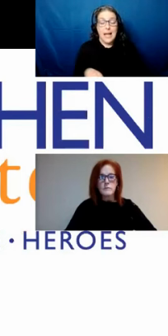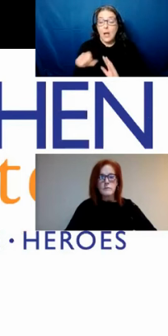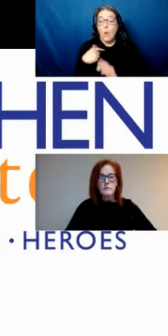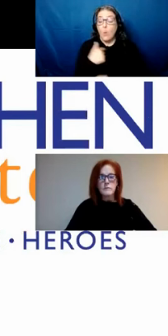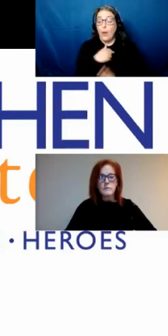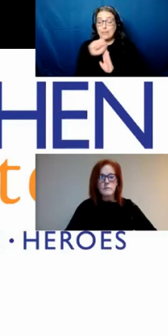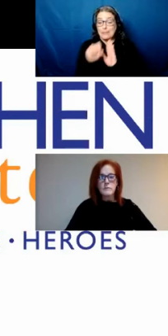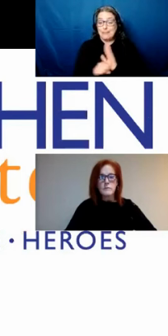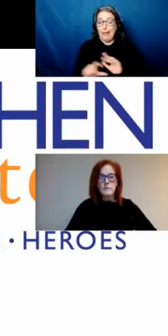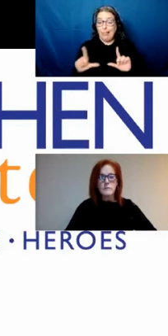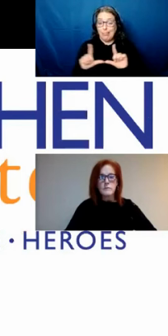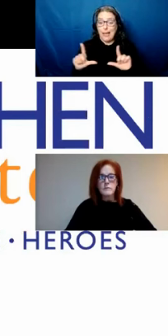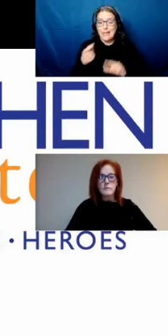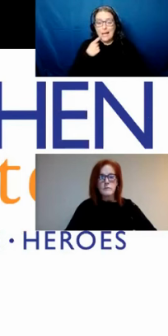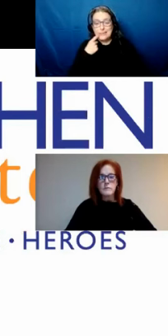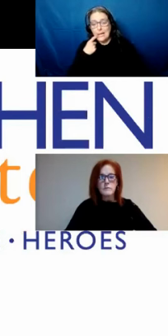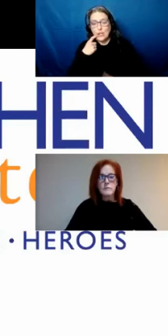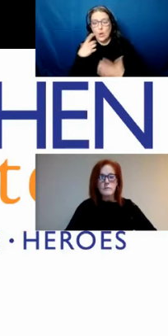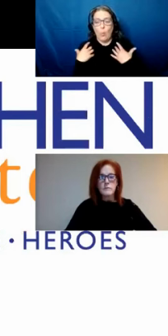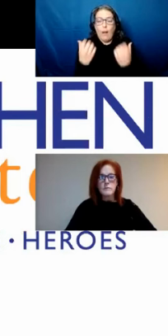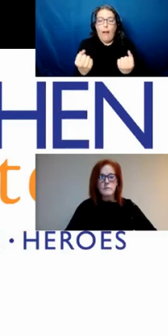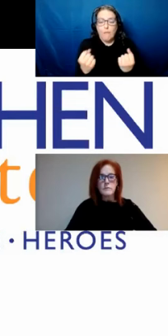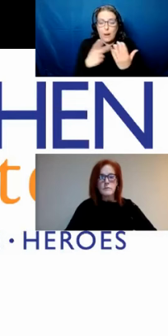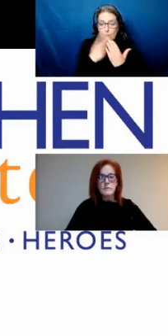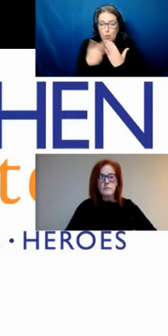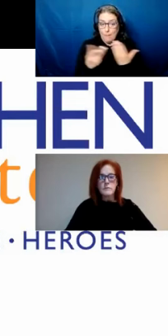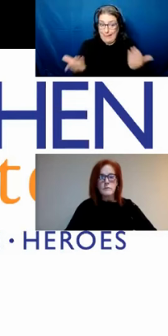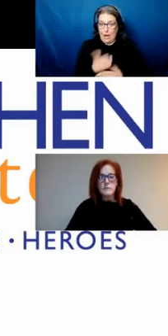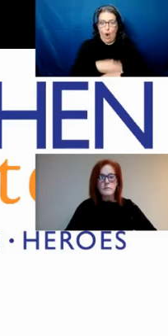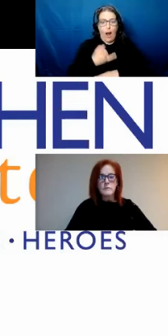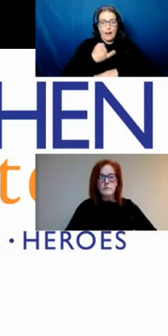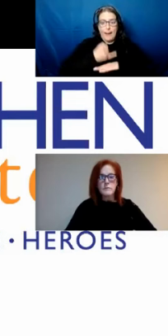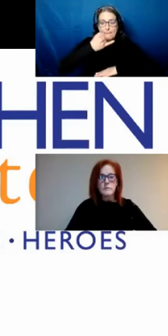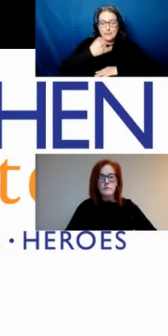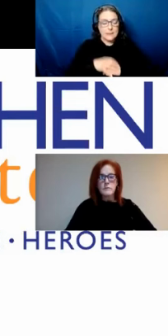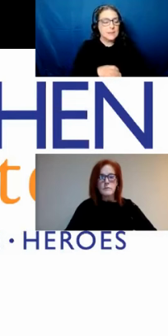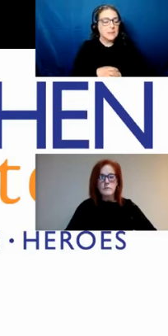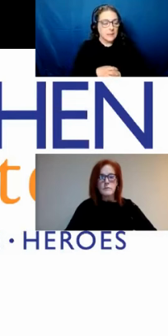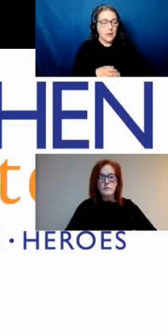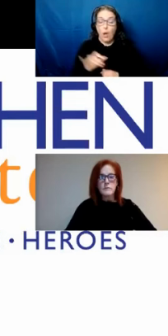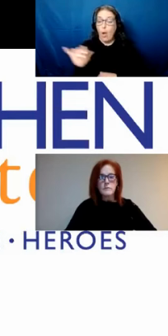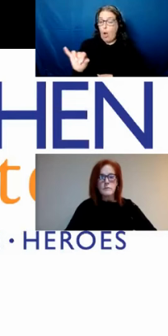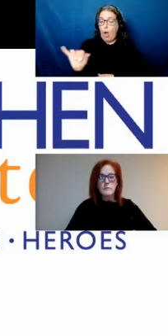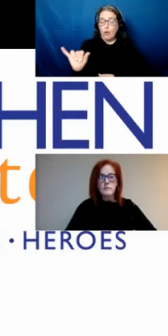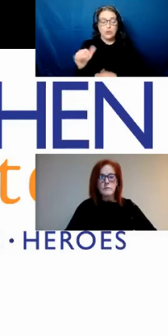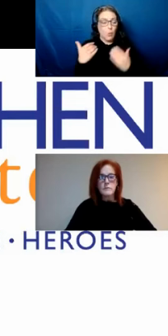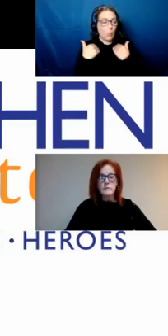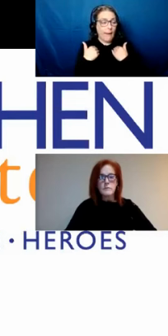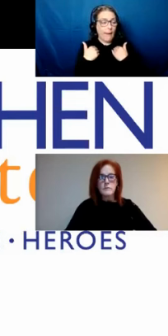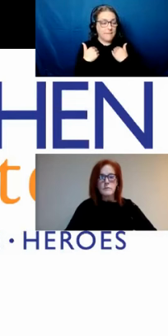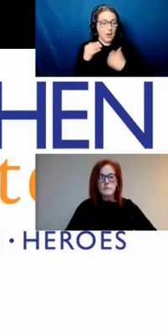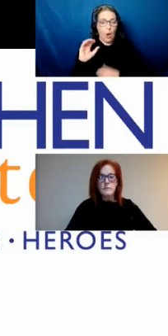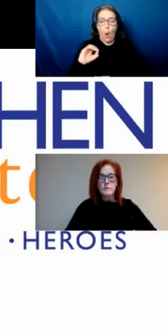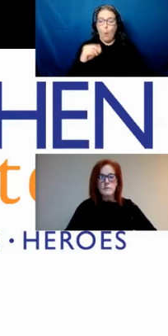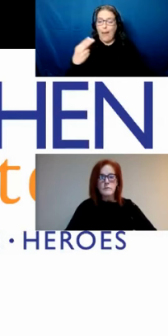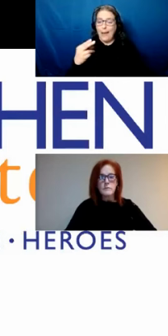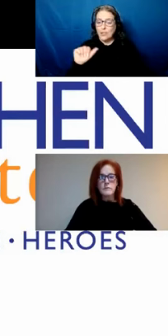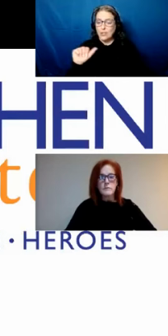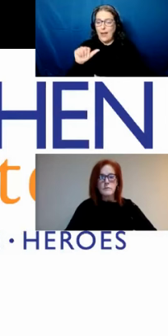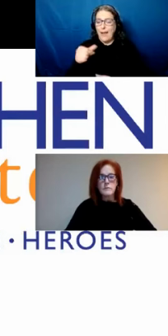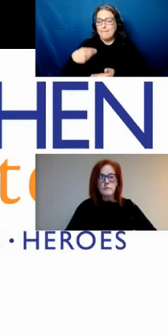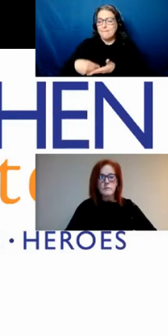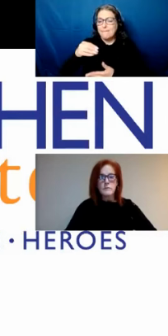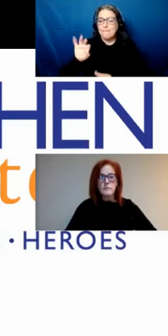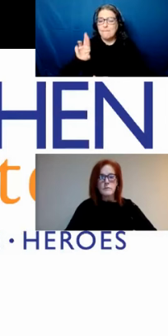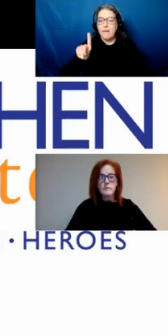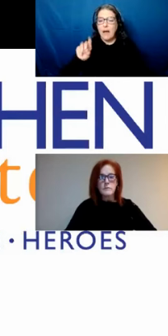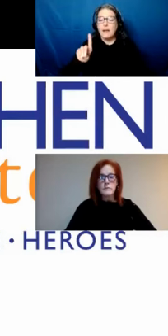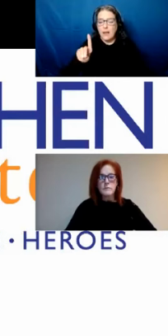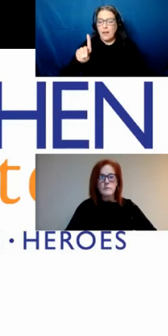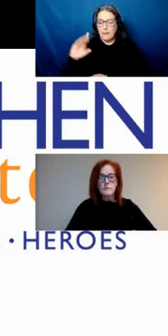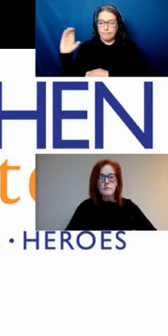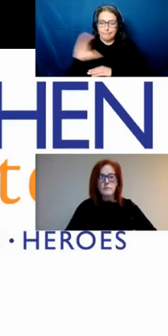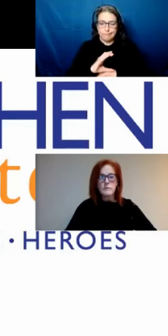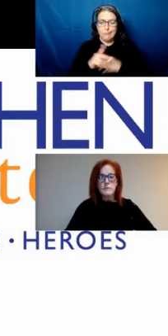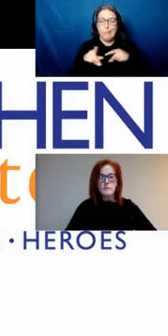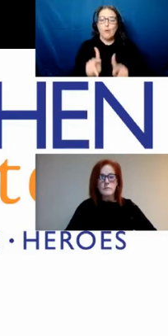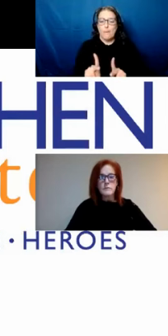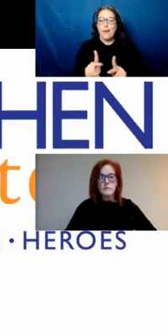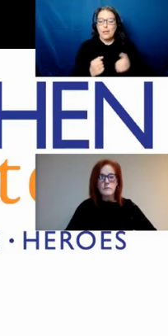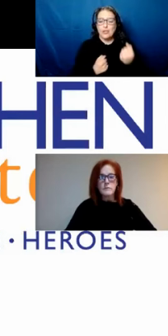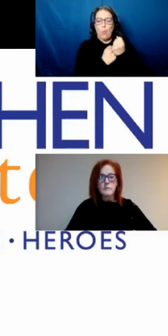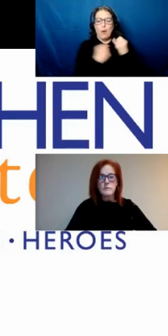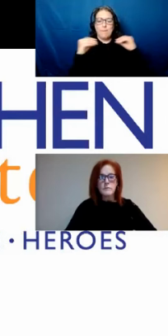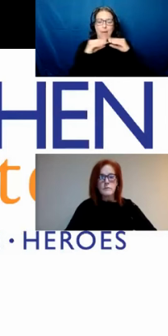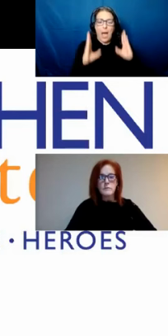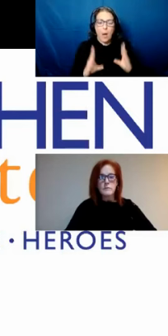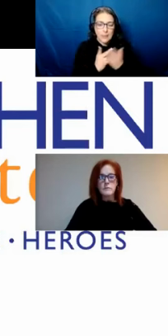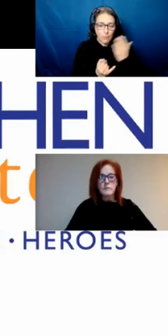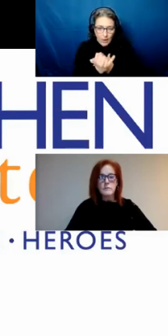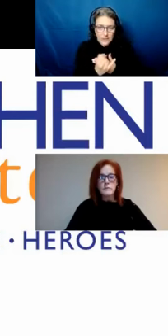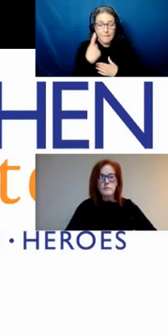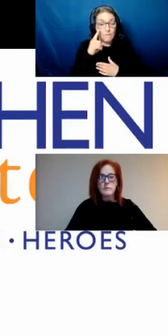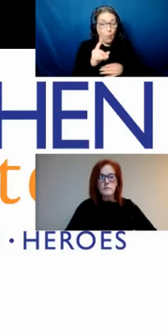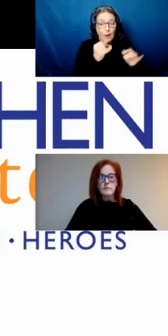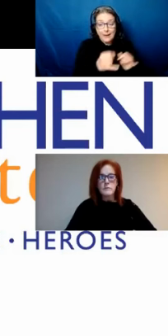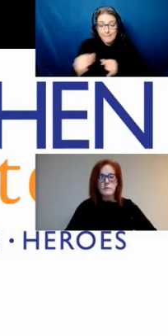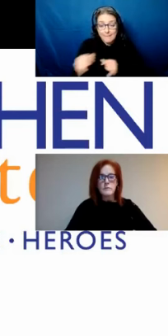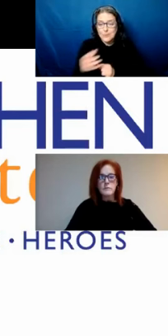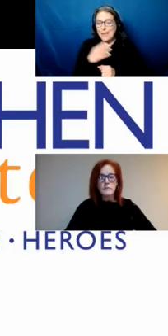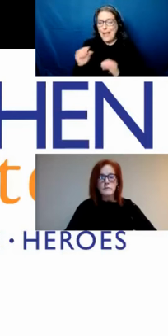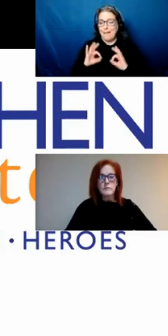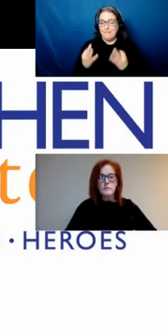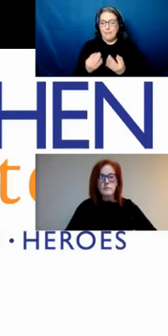Well, Michele must have left. So I can talk through some of these a little bit.